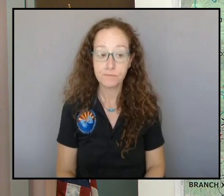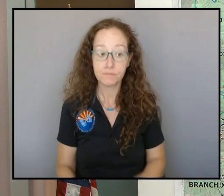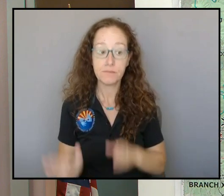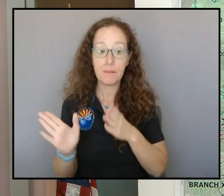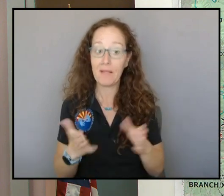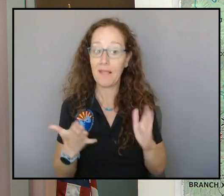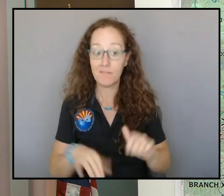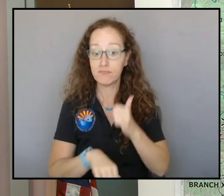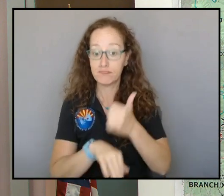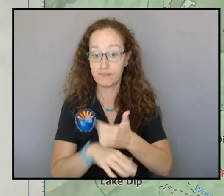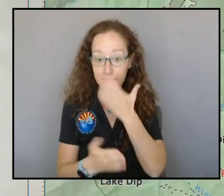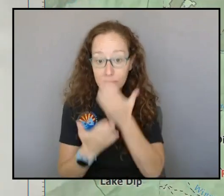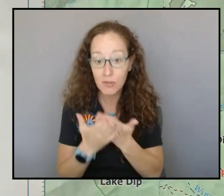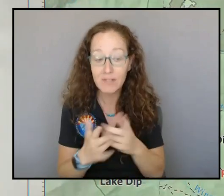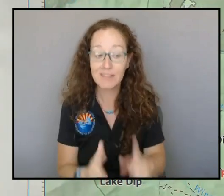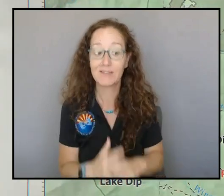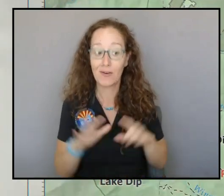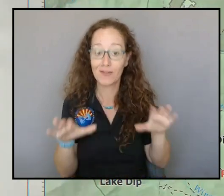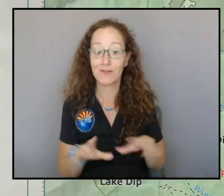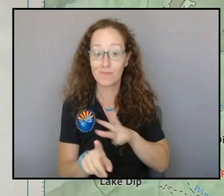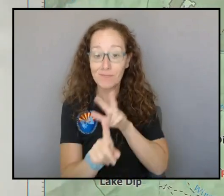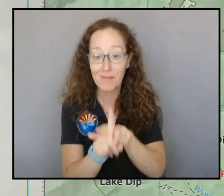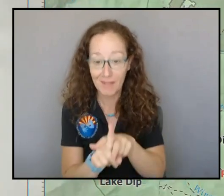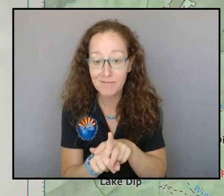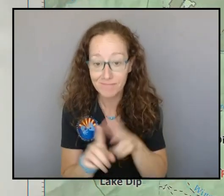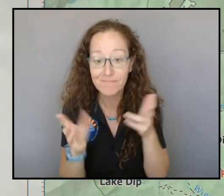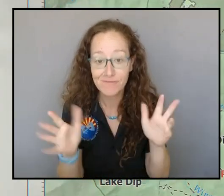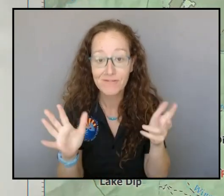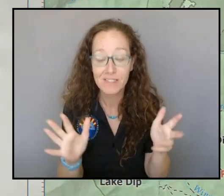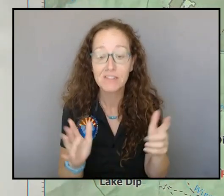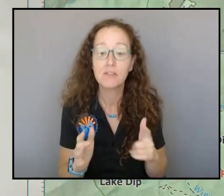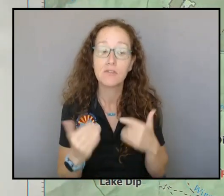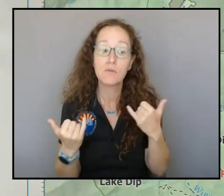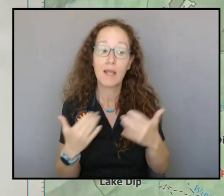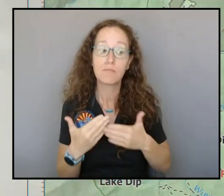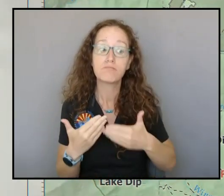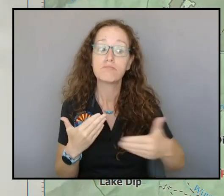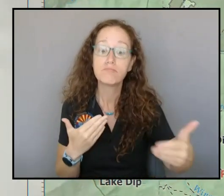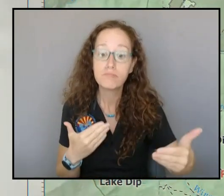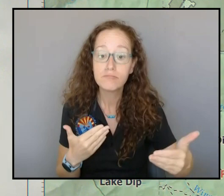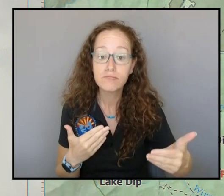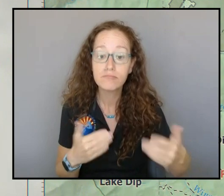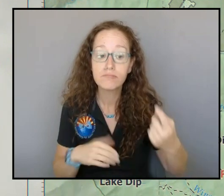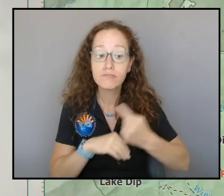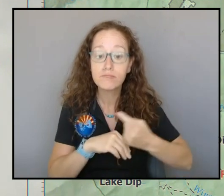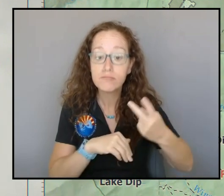plan. And you know, well, over the next you know, few days, three to